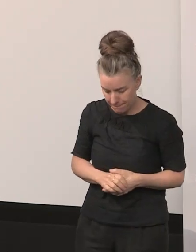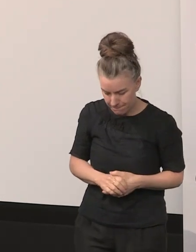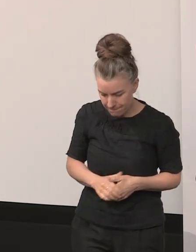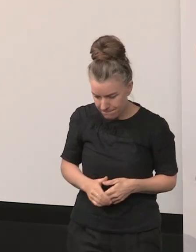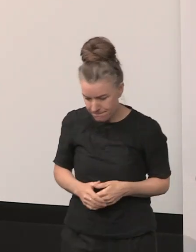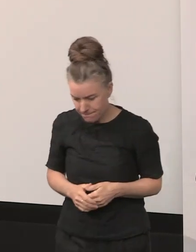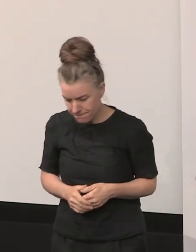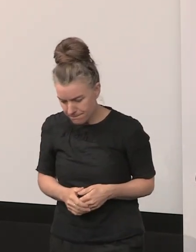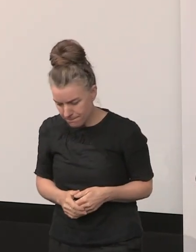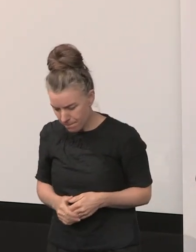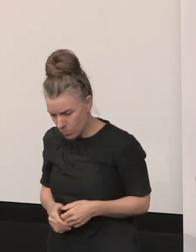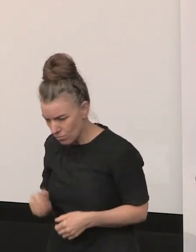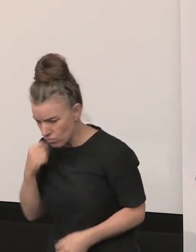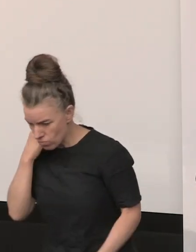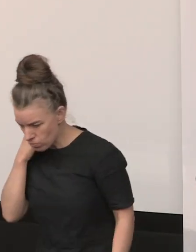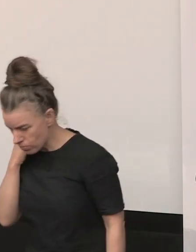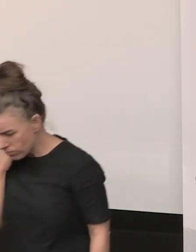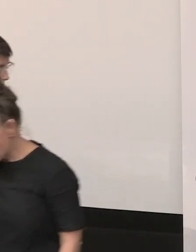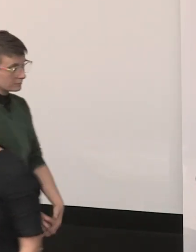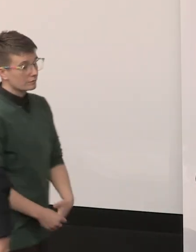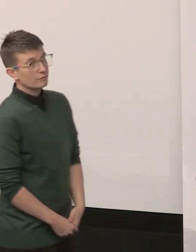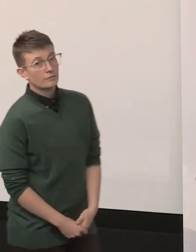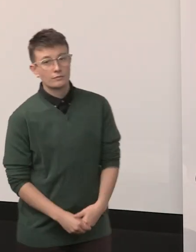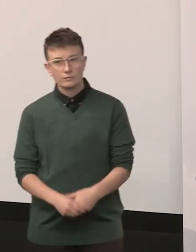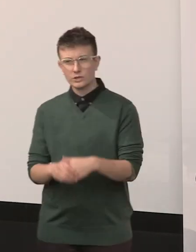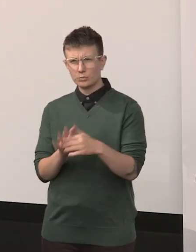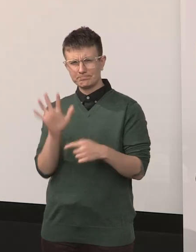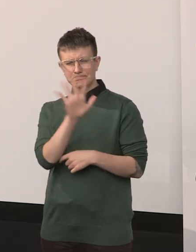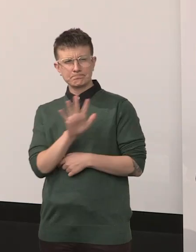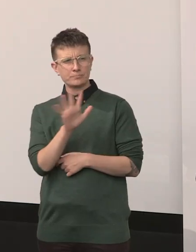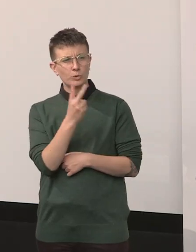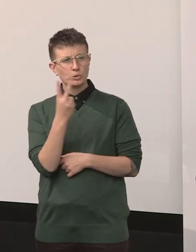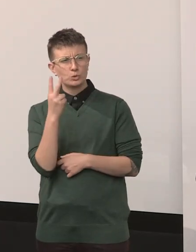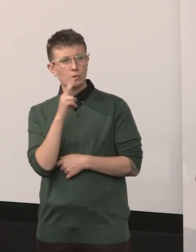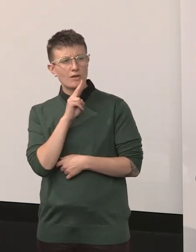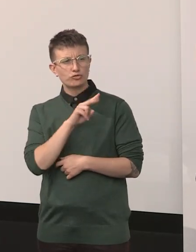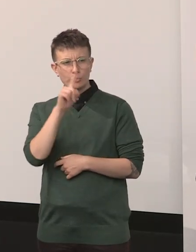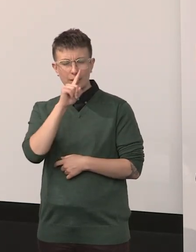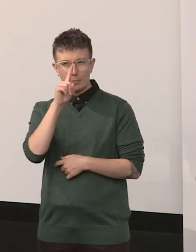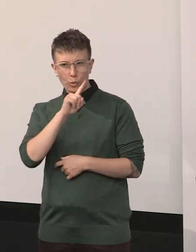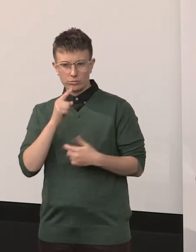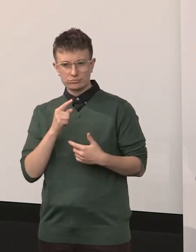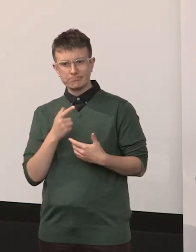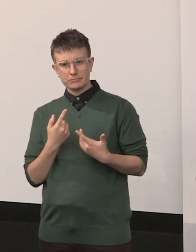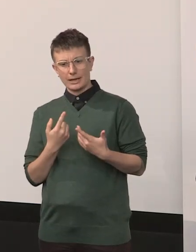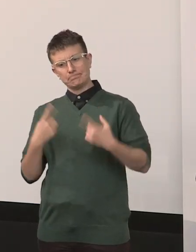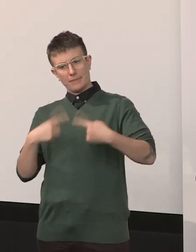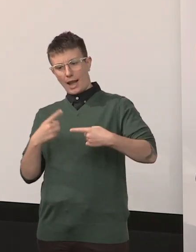that we can make sure we're managing any potential risk. Of the 200 people that were granted